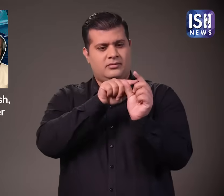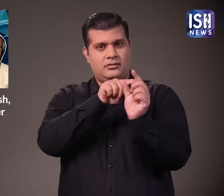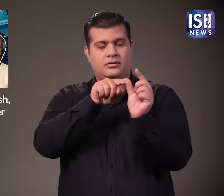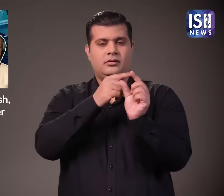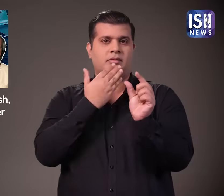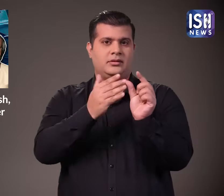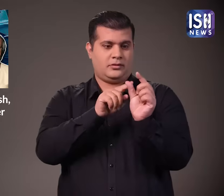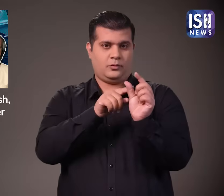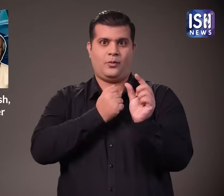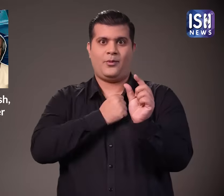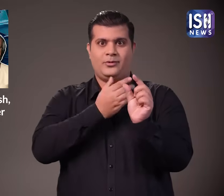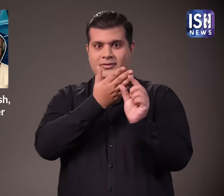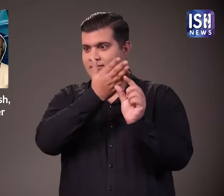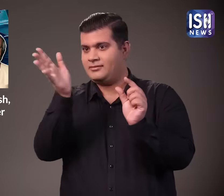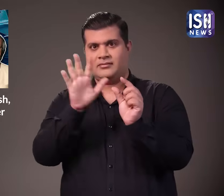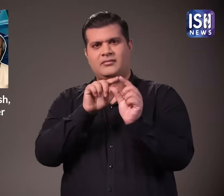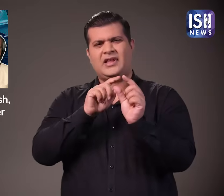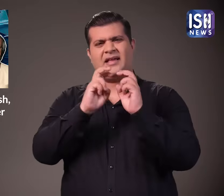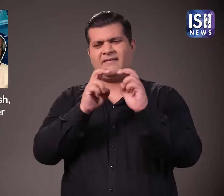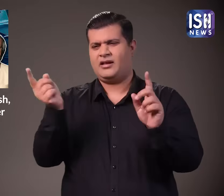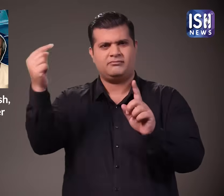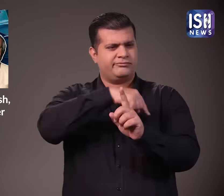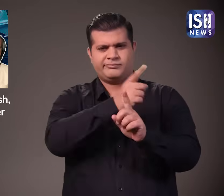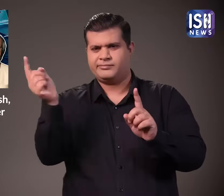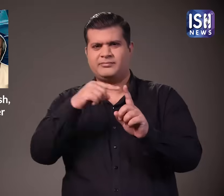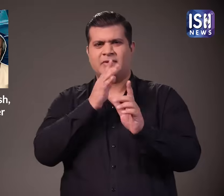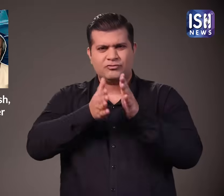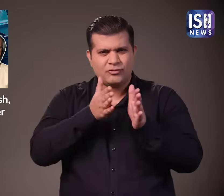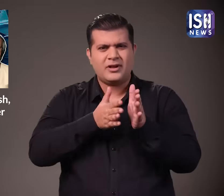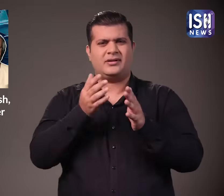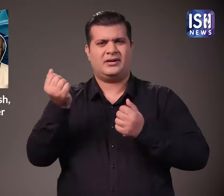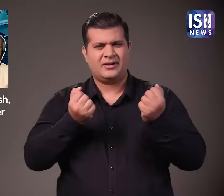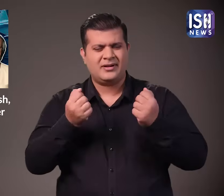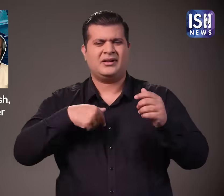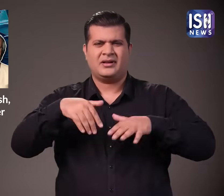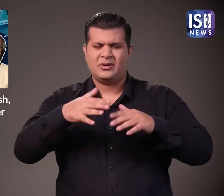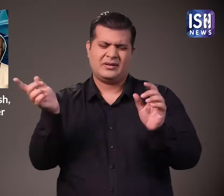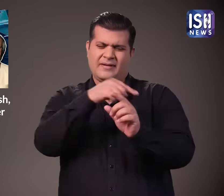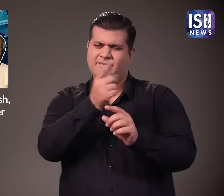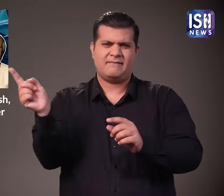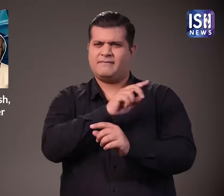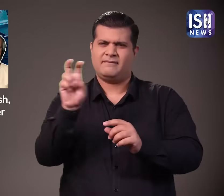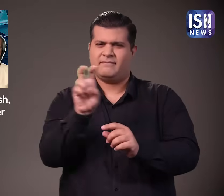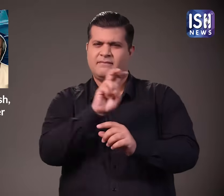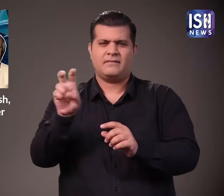The corridor is connected via both railways and roadways.